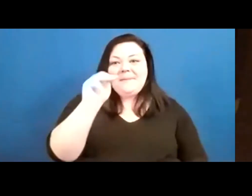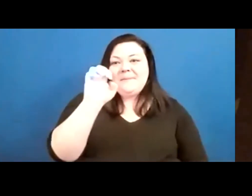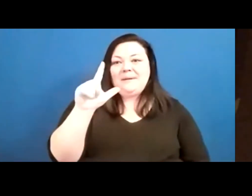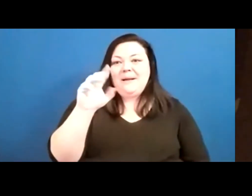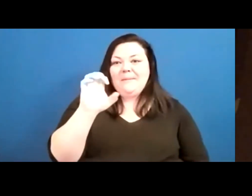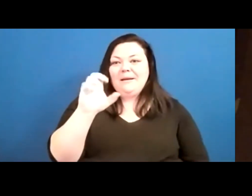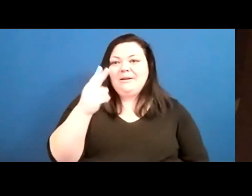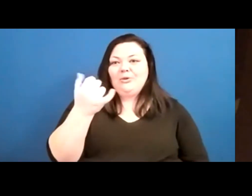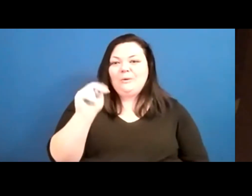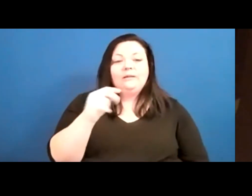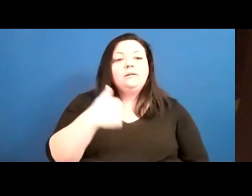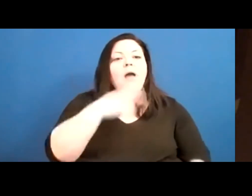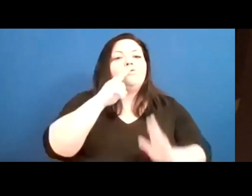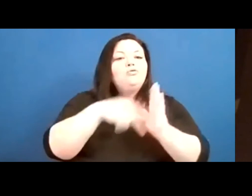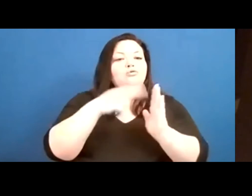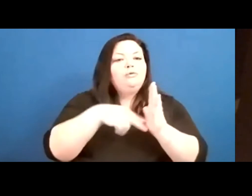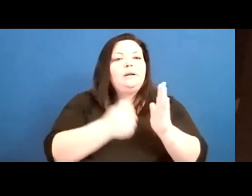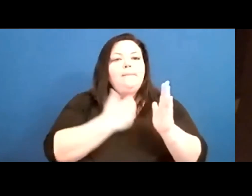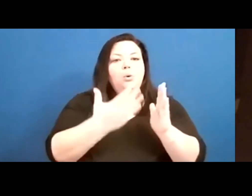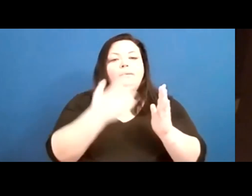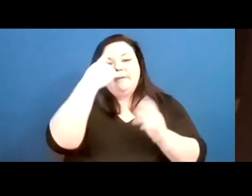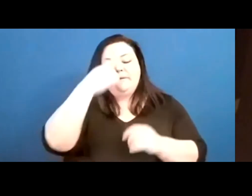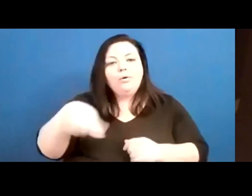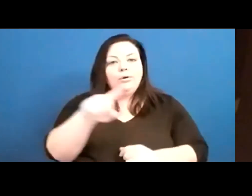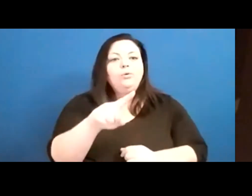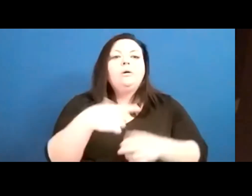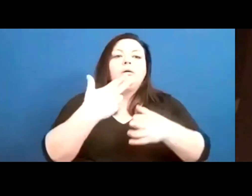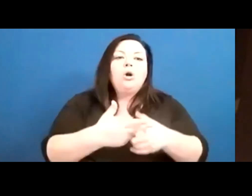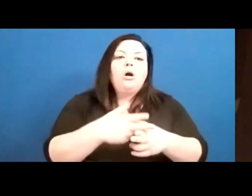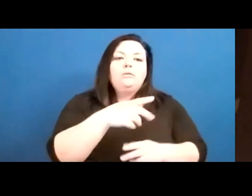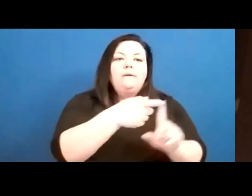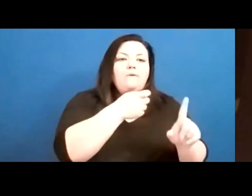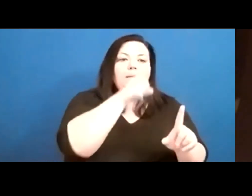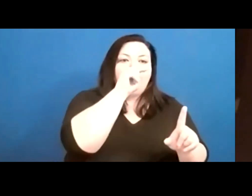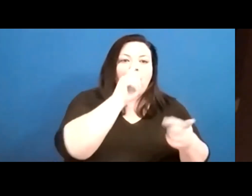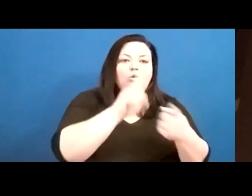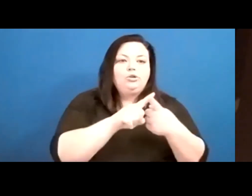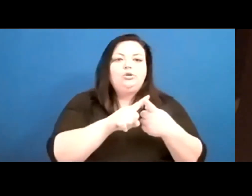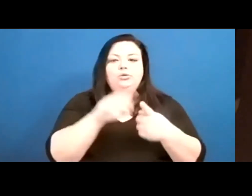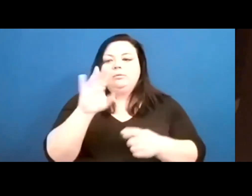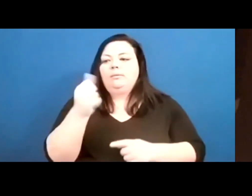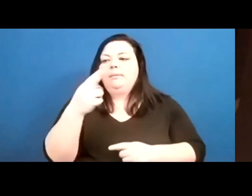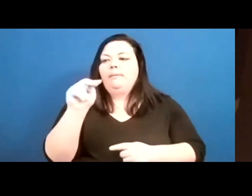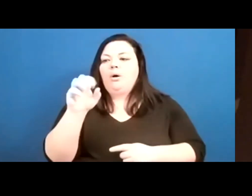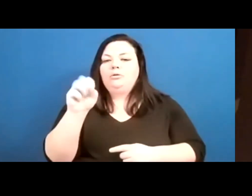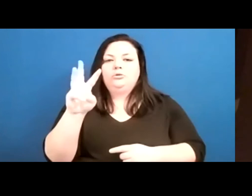I'm going to read a poem for you called, "From Bird to Barn Swallow," um, and I